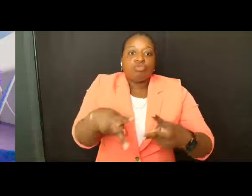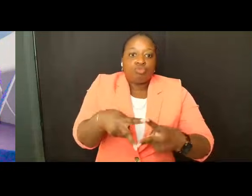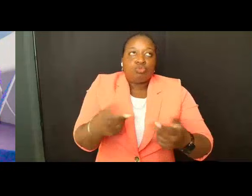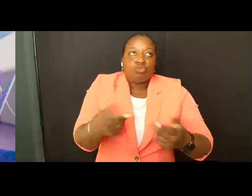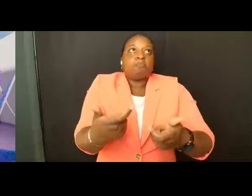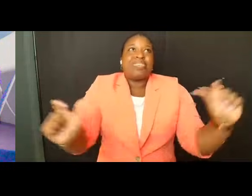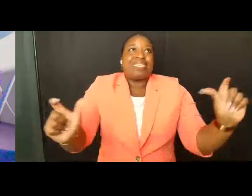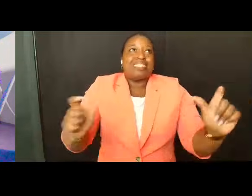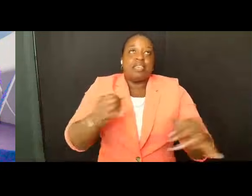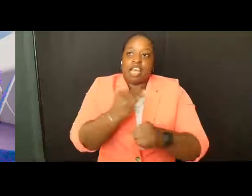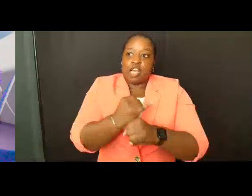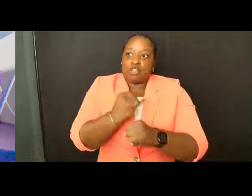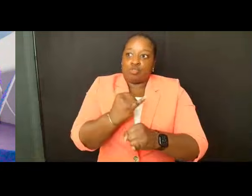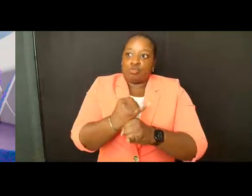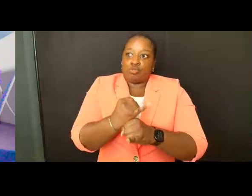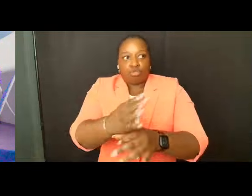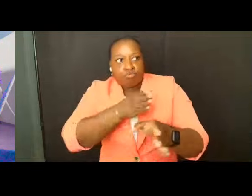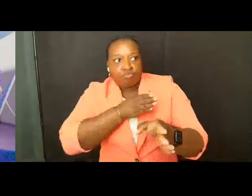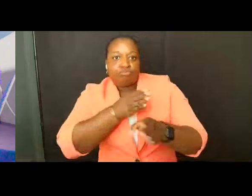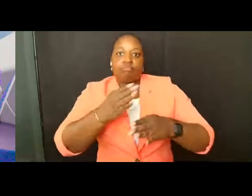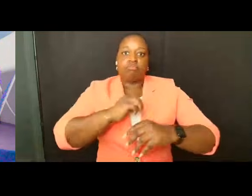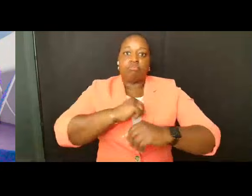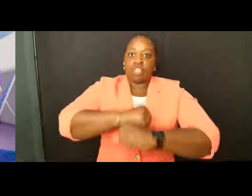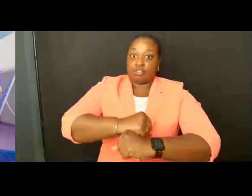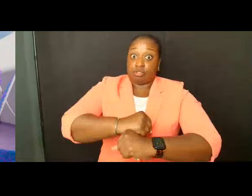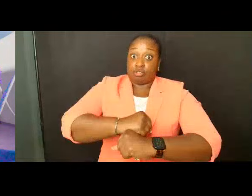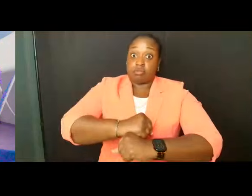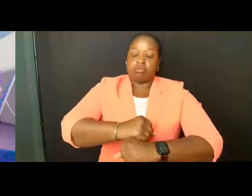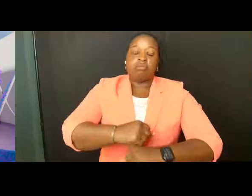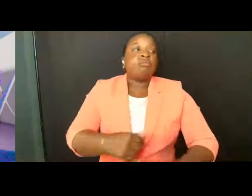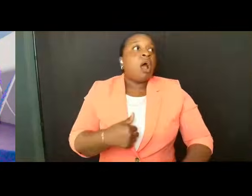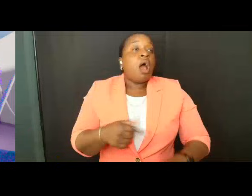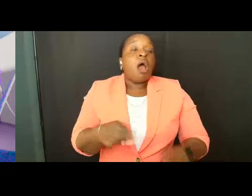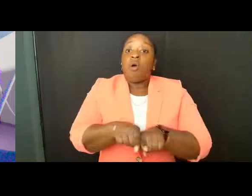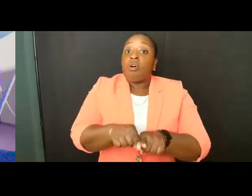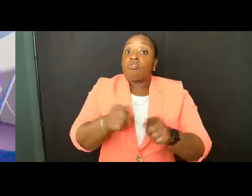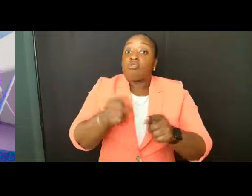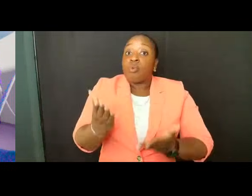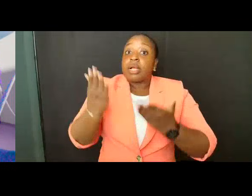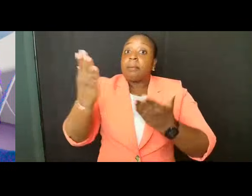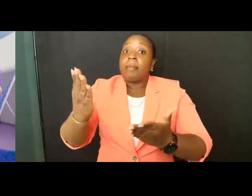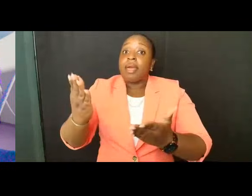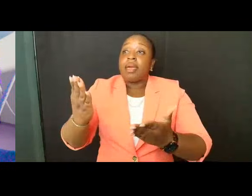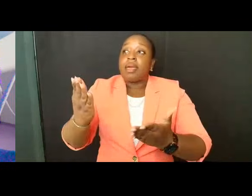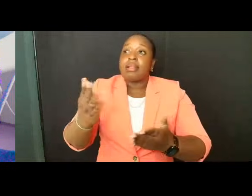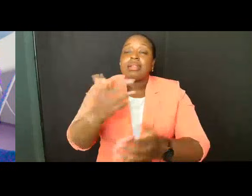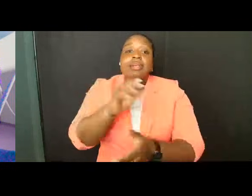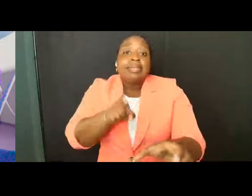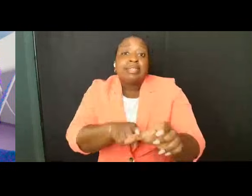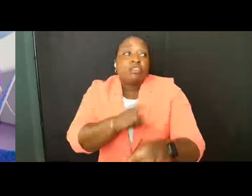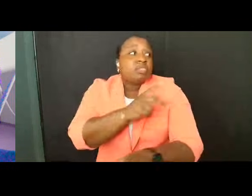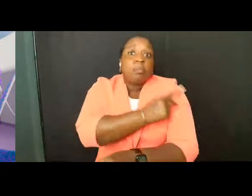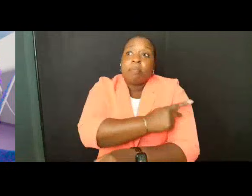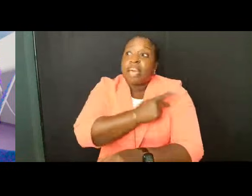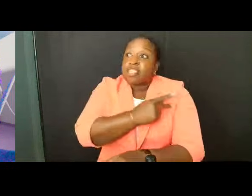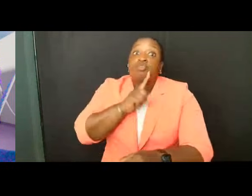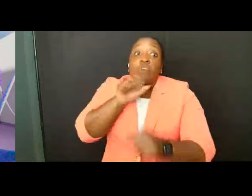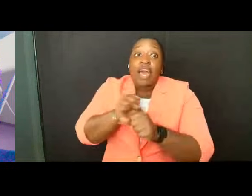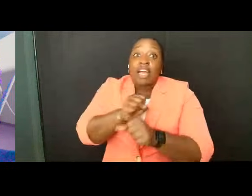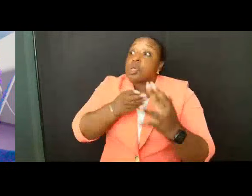I also recommend talking to people who've been through certain therapies and getting the